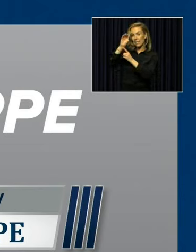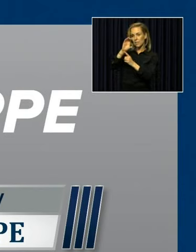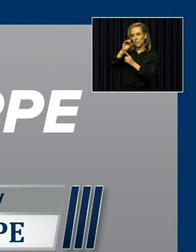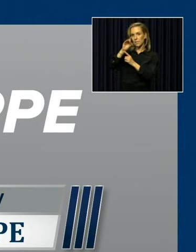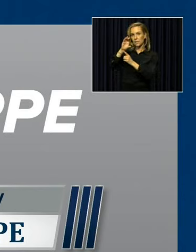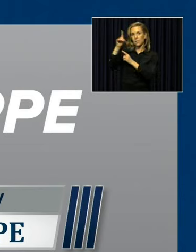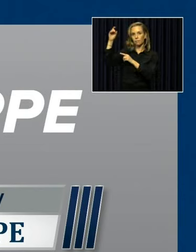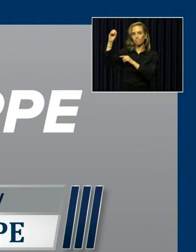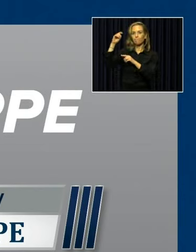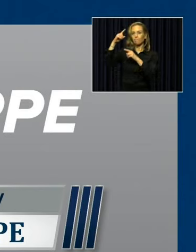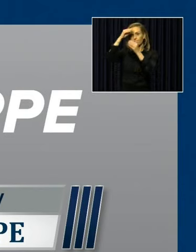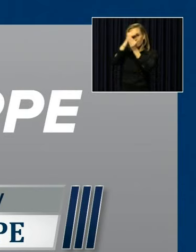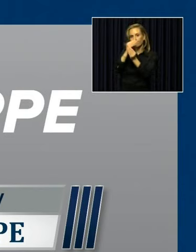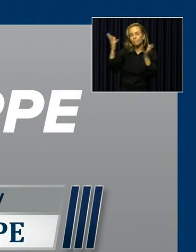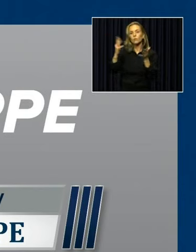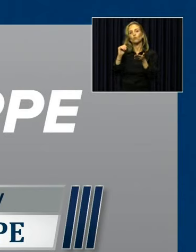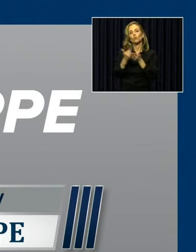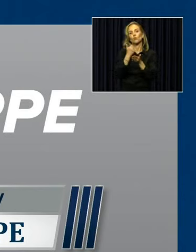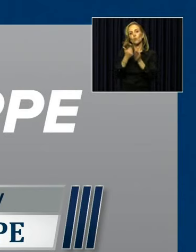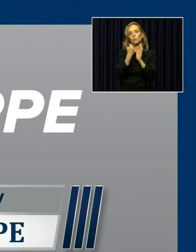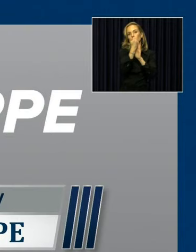IN THE RECOMMENDATIONS I'M ABOUT